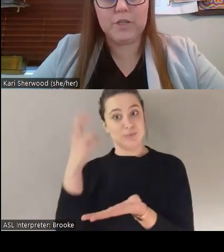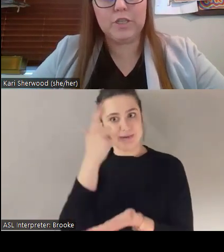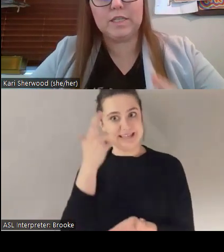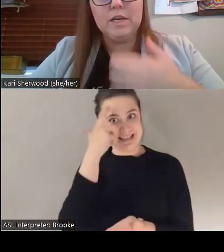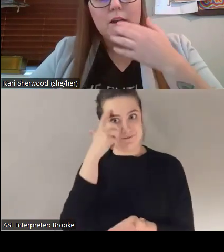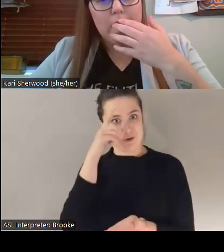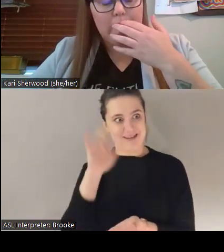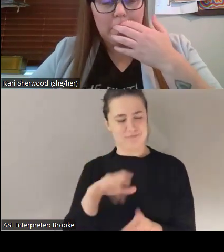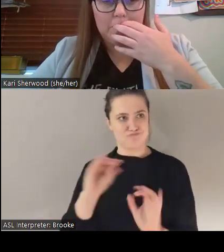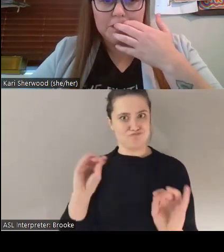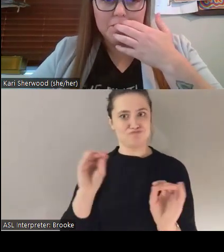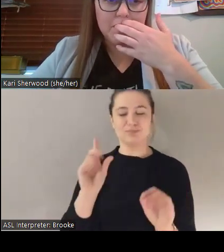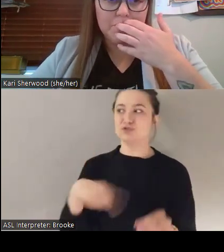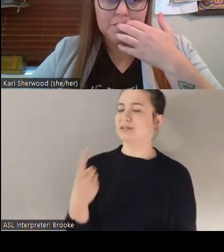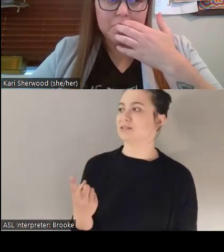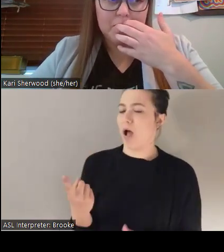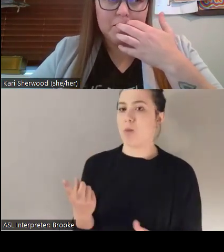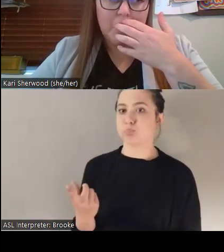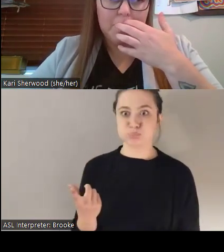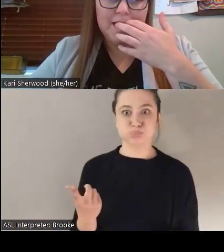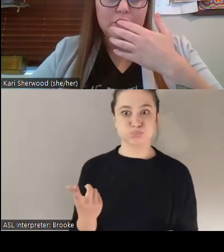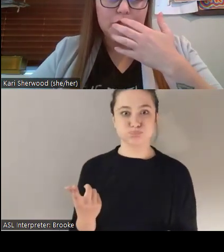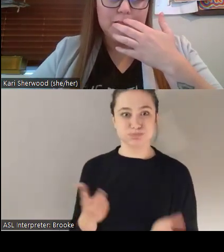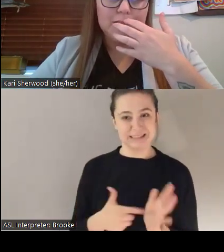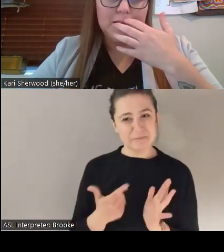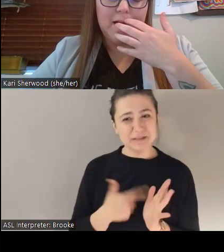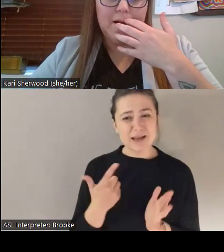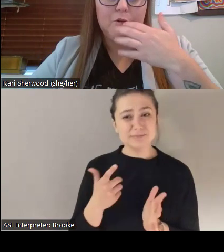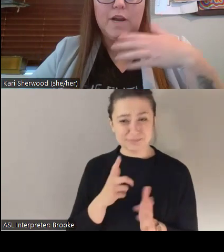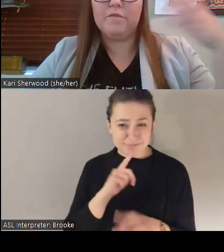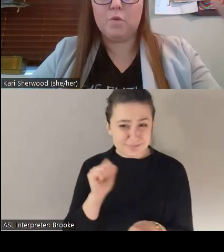it's just sometimes accommodations that are created for